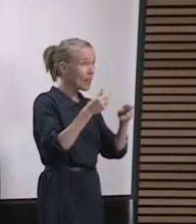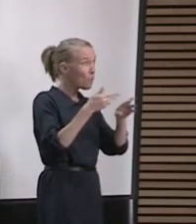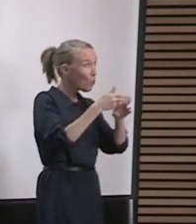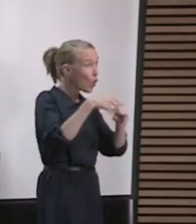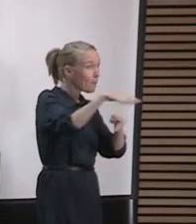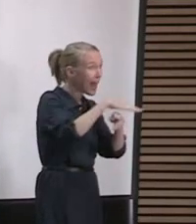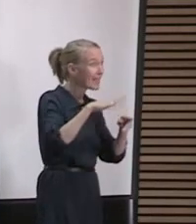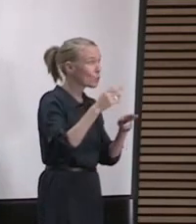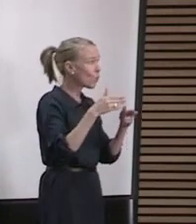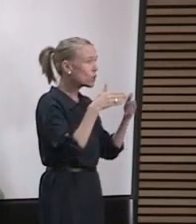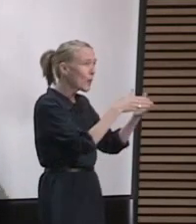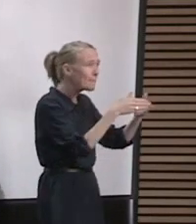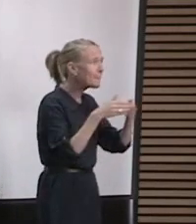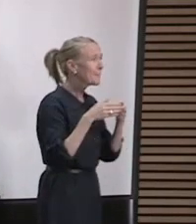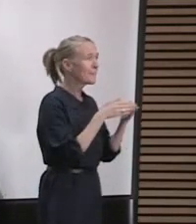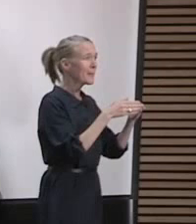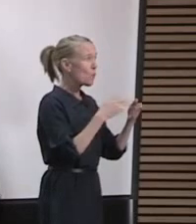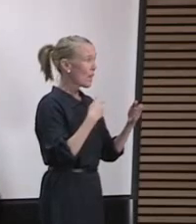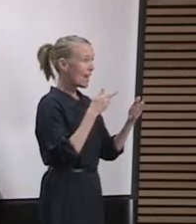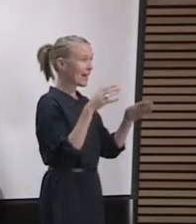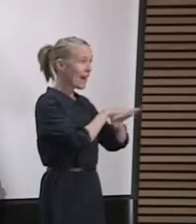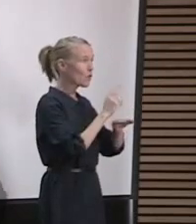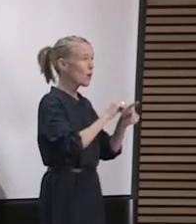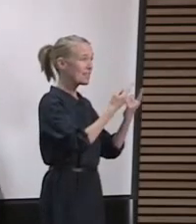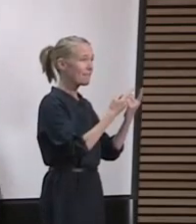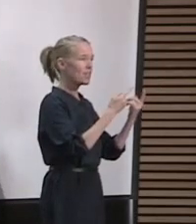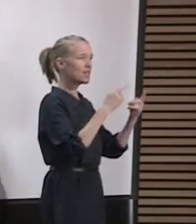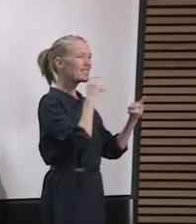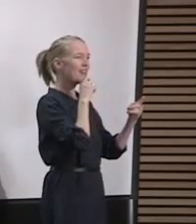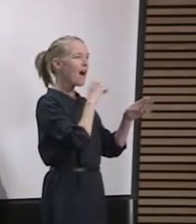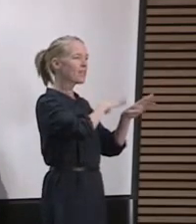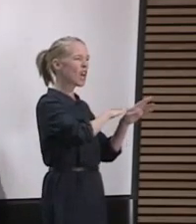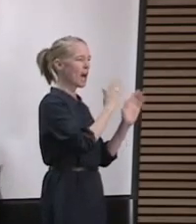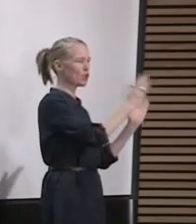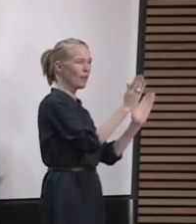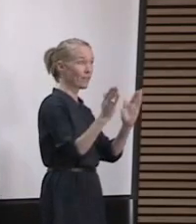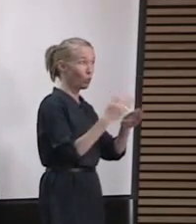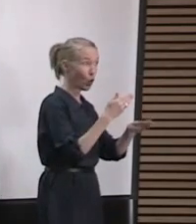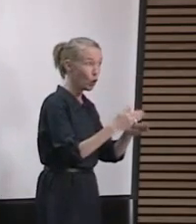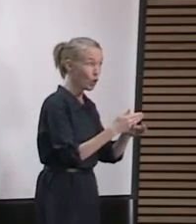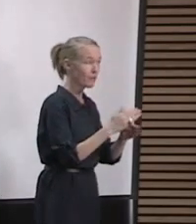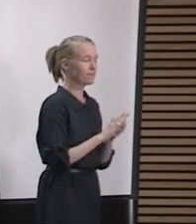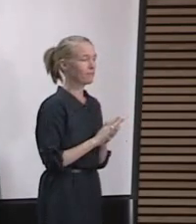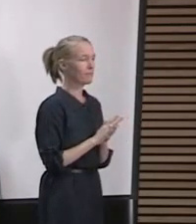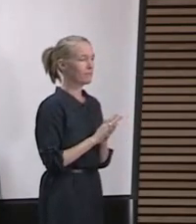numbers are low. Can we ease that for staff on site? Are we covering all our shifts? So we did have all of the